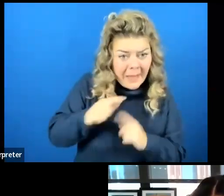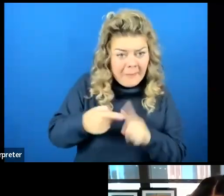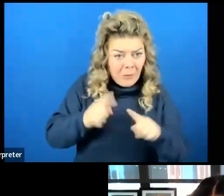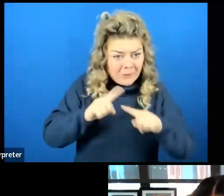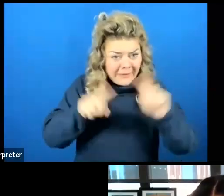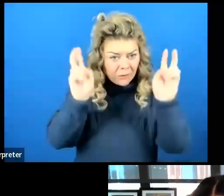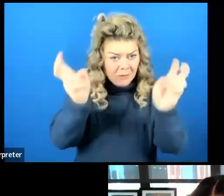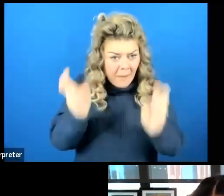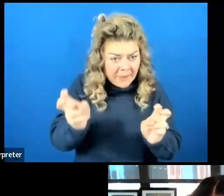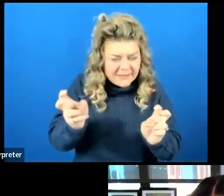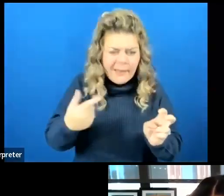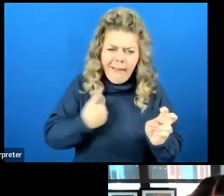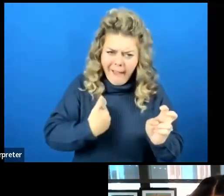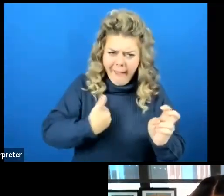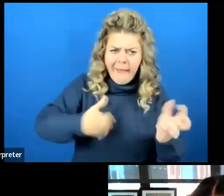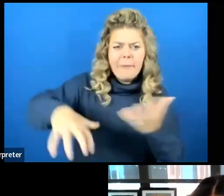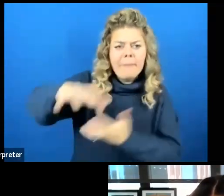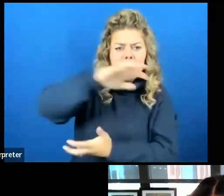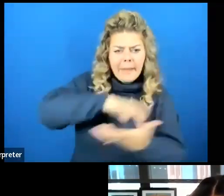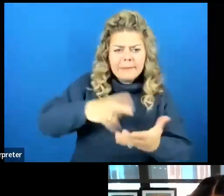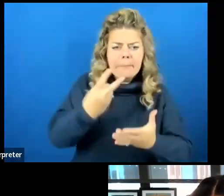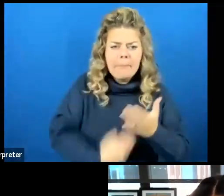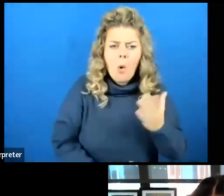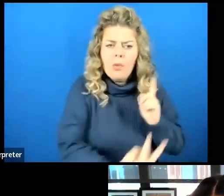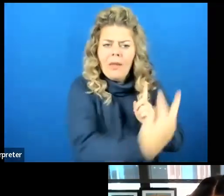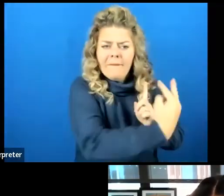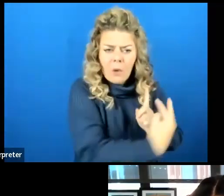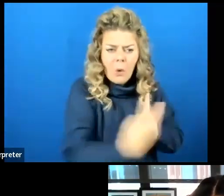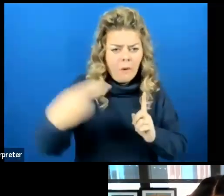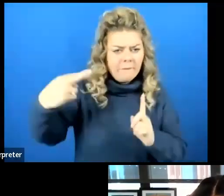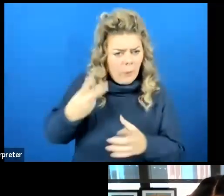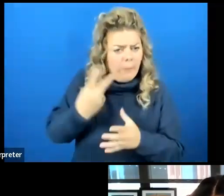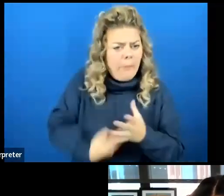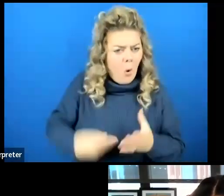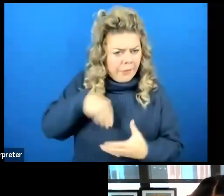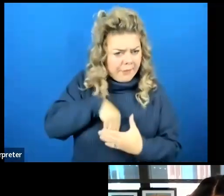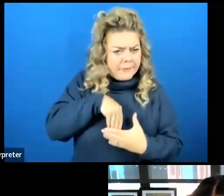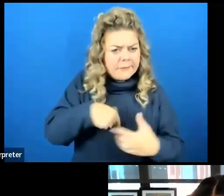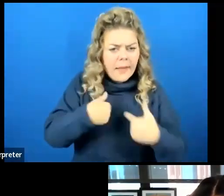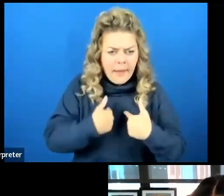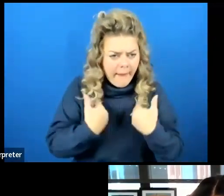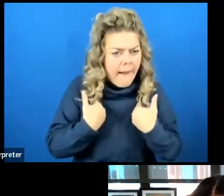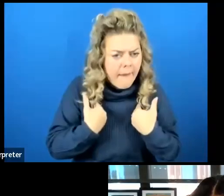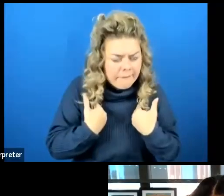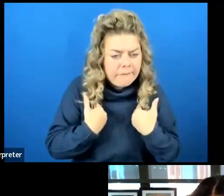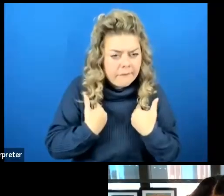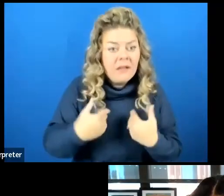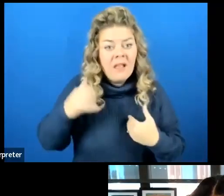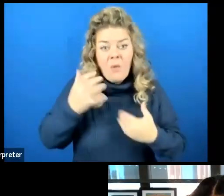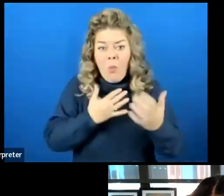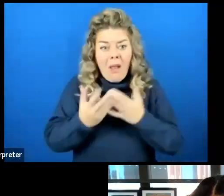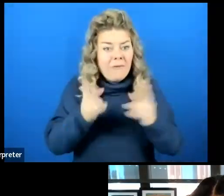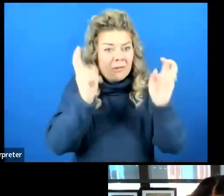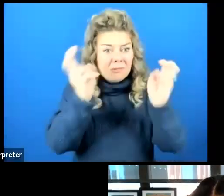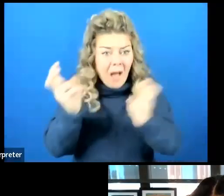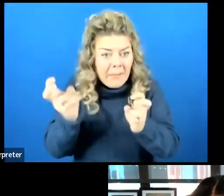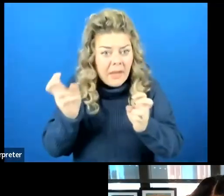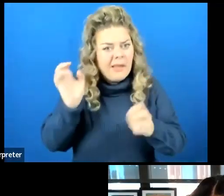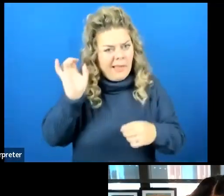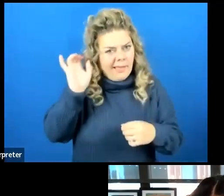I have a mix of conservative, moderate, and liberal perspectives depending on the topic and issue that we're engaging. And that's what we hear from our students,